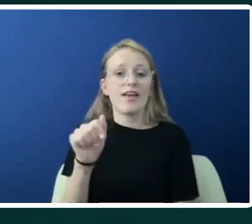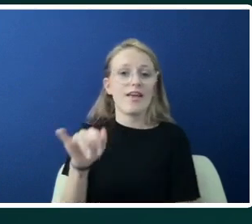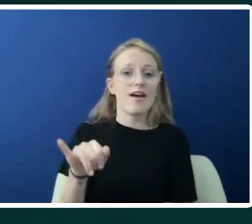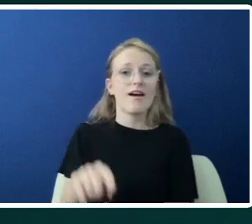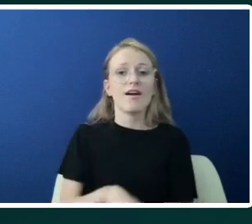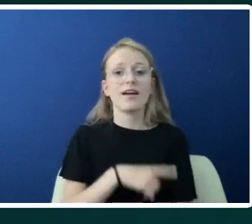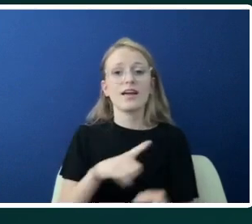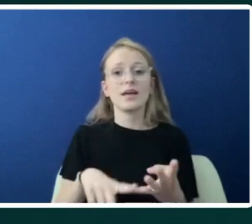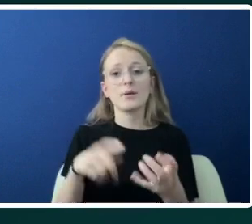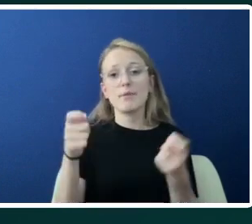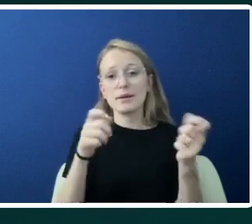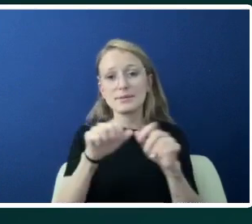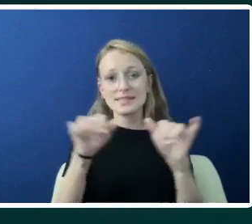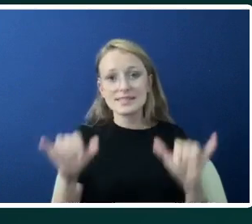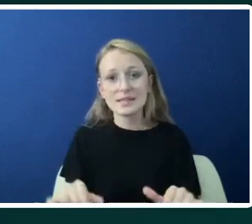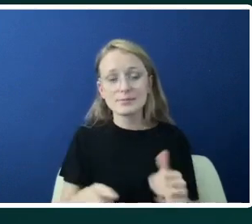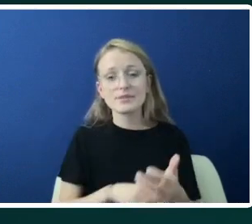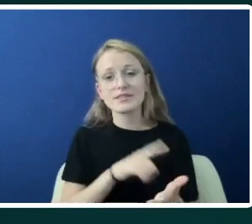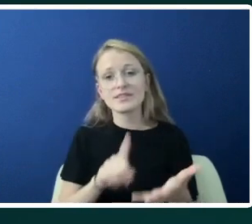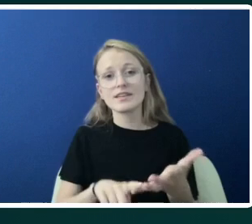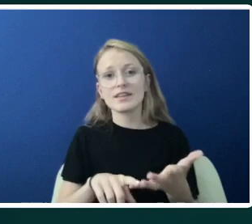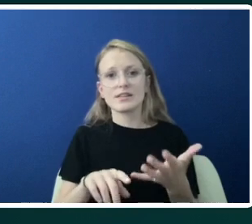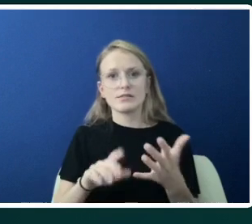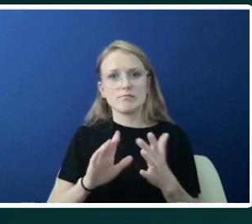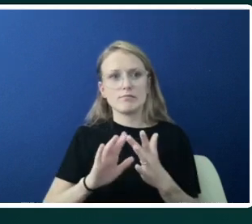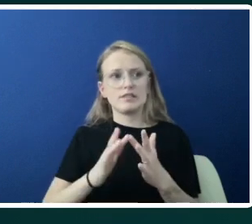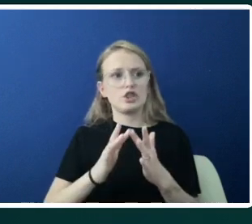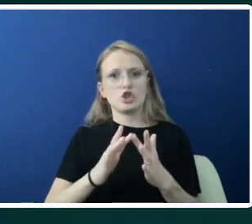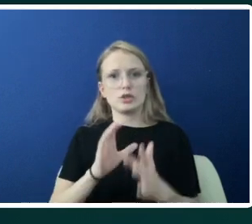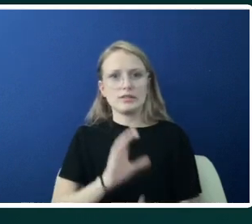digital citizenship education, we feel like digital media is all around us. But somehow,